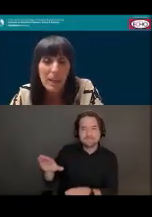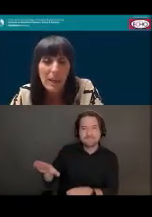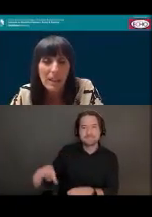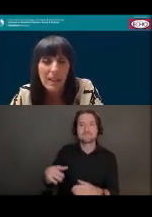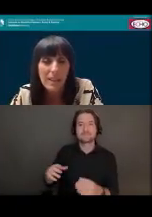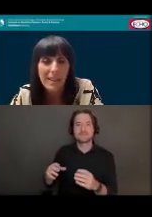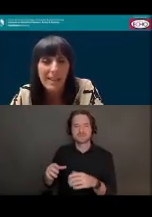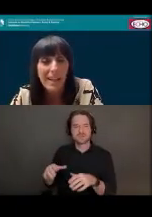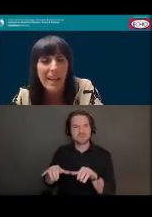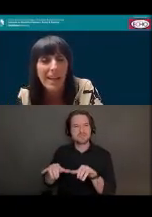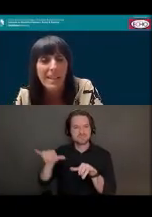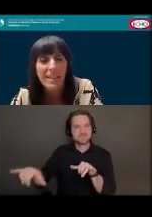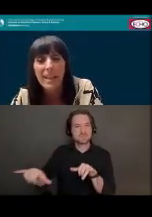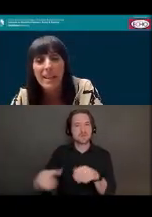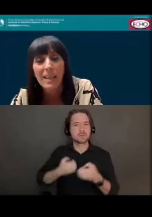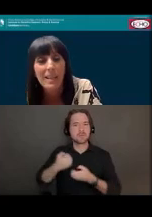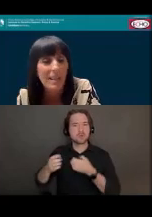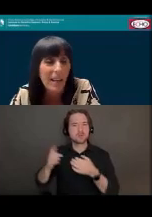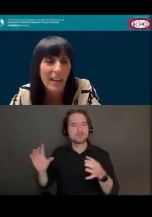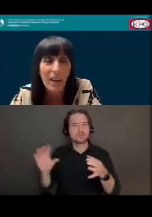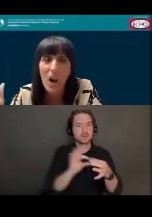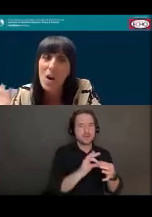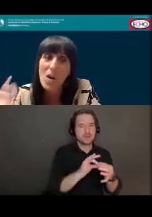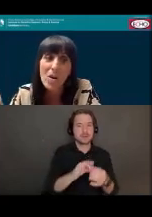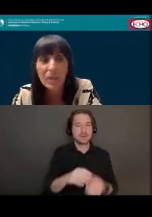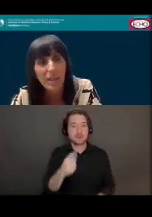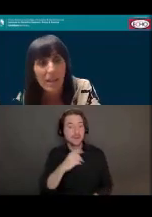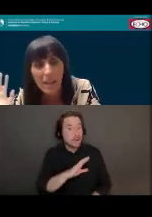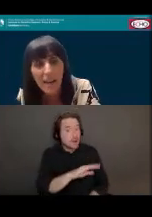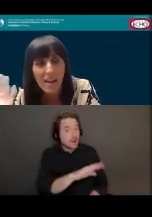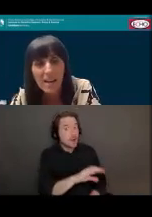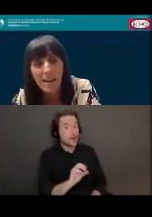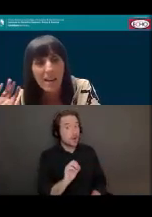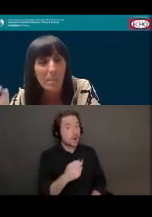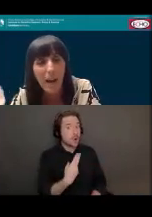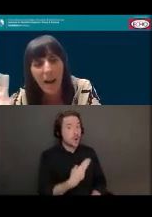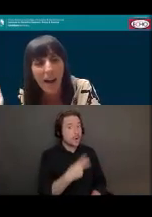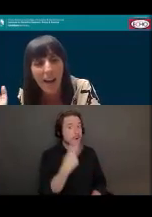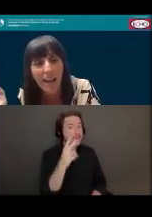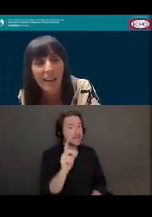connected and saying things like, Oh, see you later, bye.